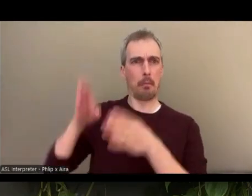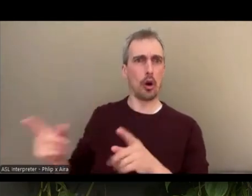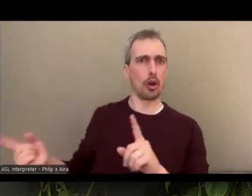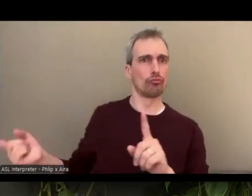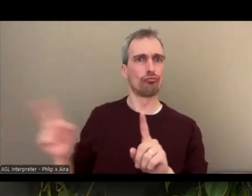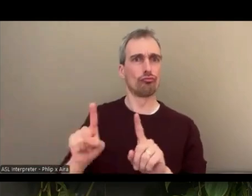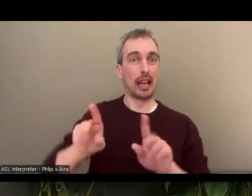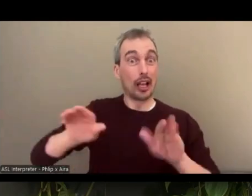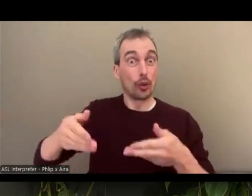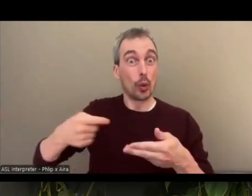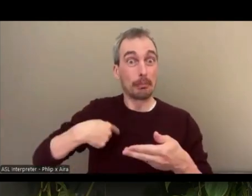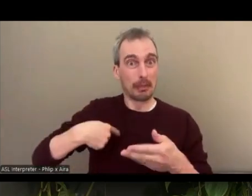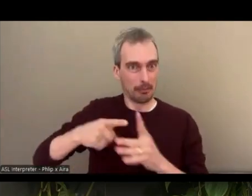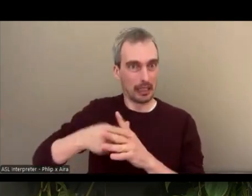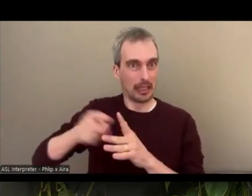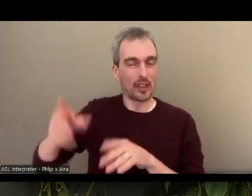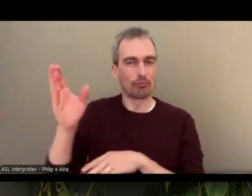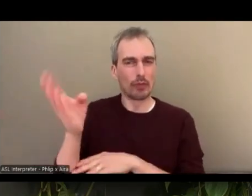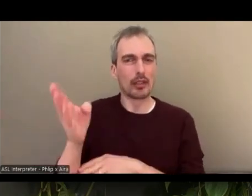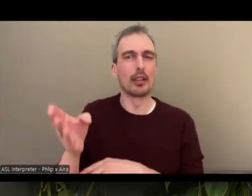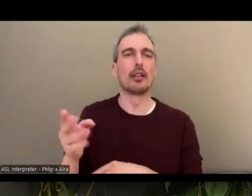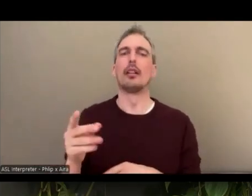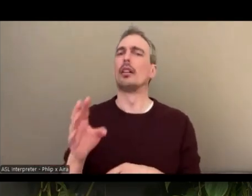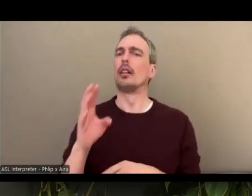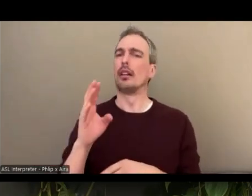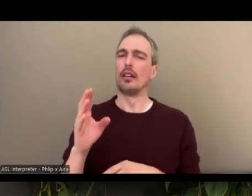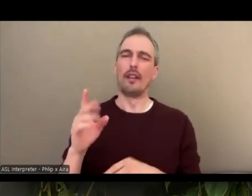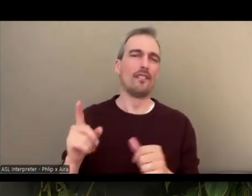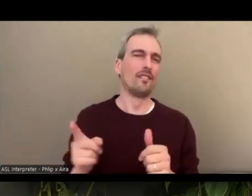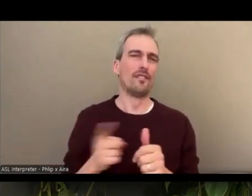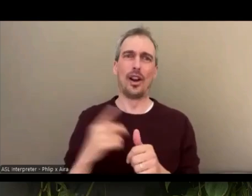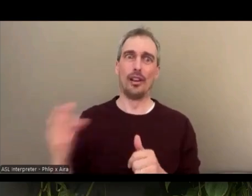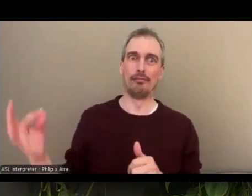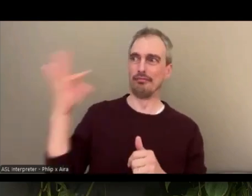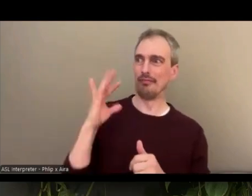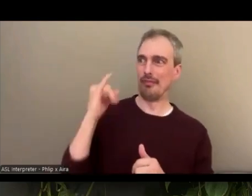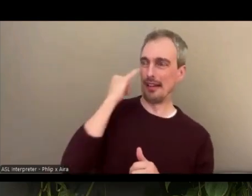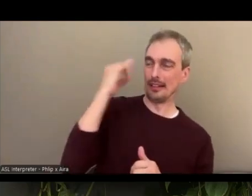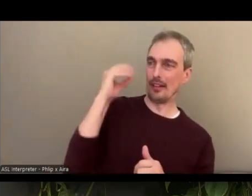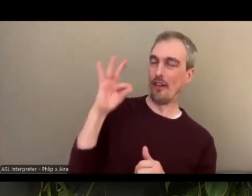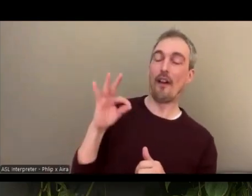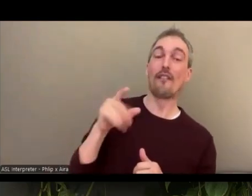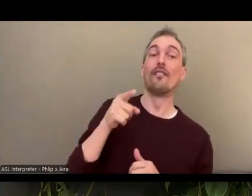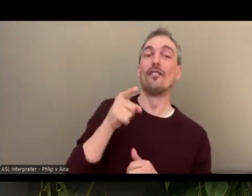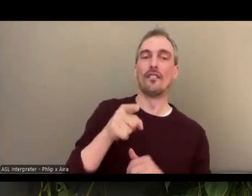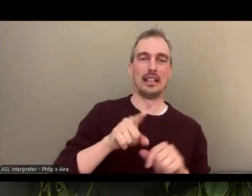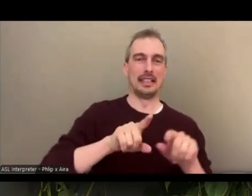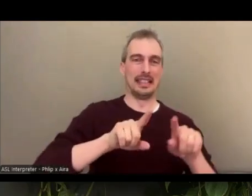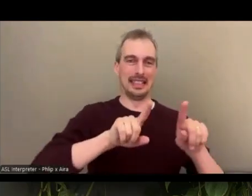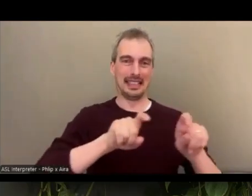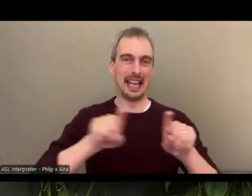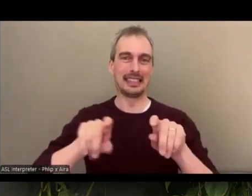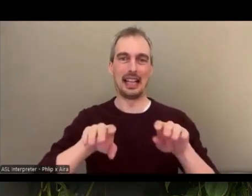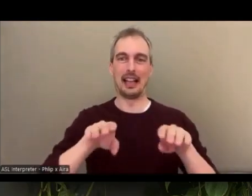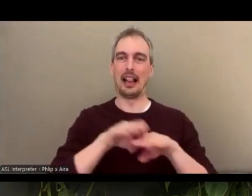analogy of layers of testing being like a stack of Swiss cheese slices. So any one slice would allow...